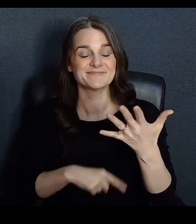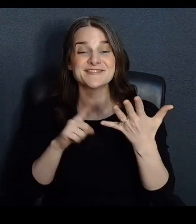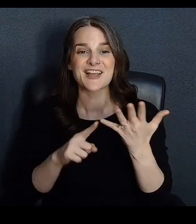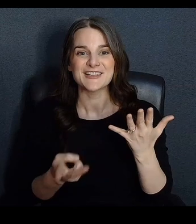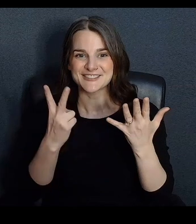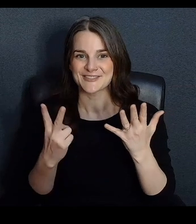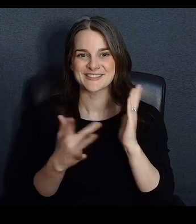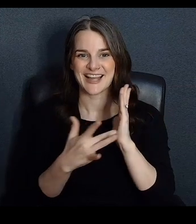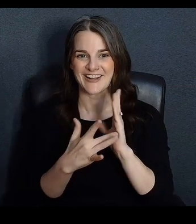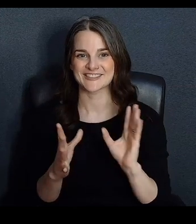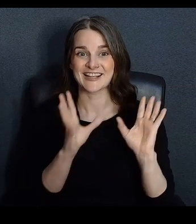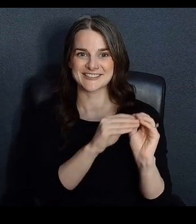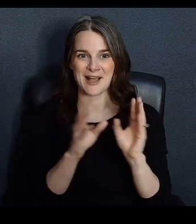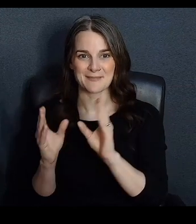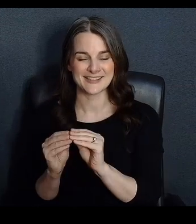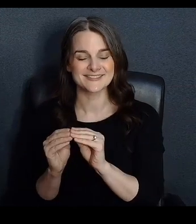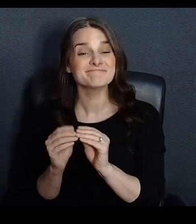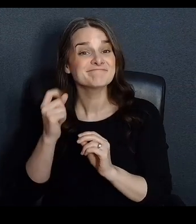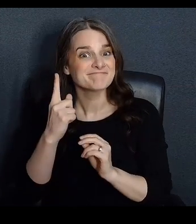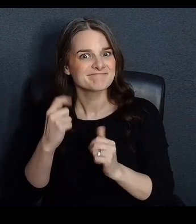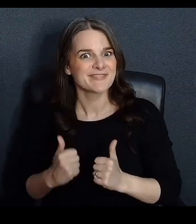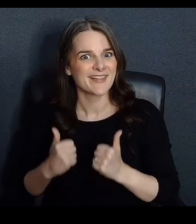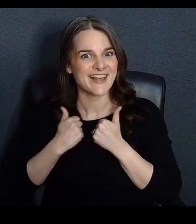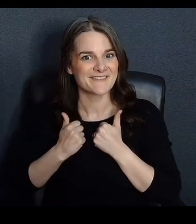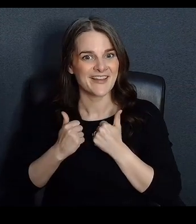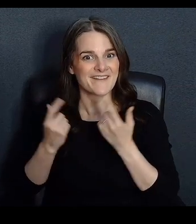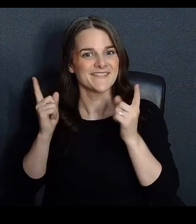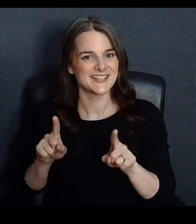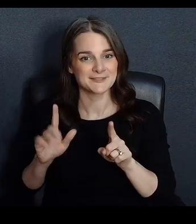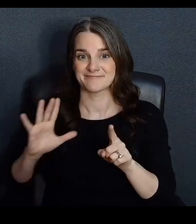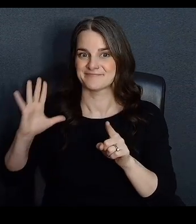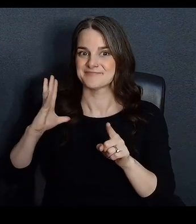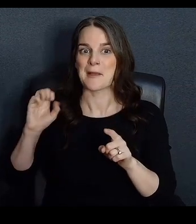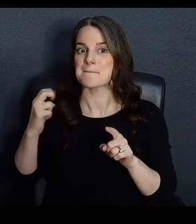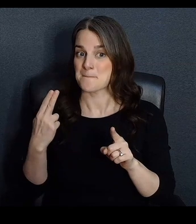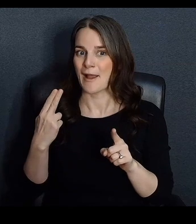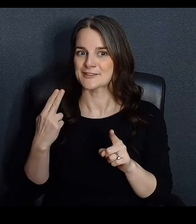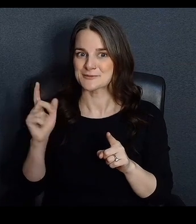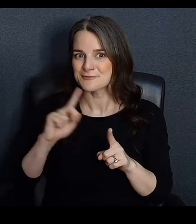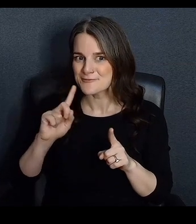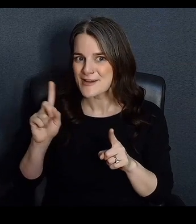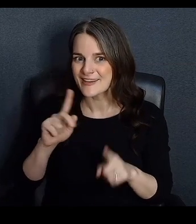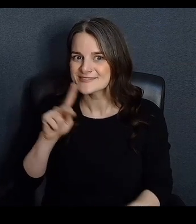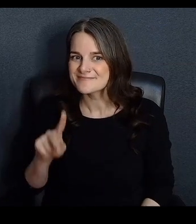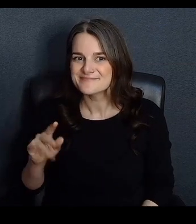which were live events hosted in Philadelphia and in Pittsburgh back in March. You can learn more about all of these fantastic